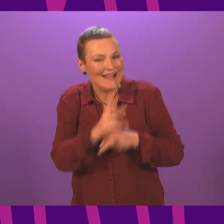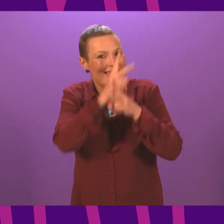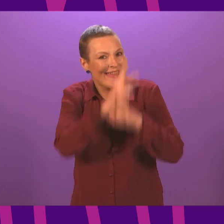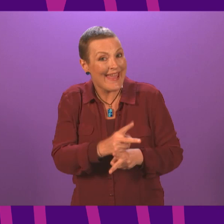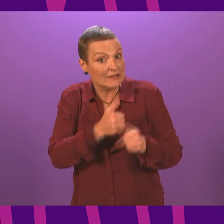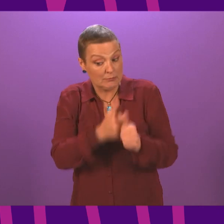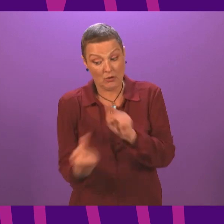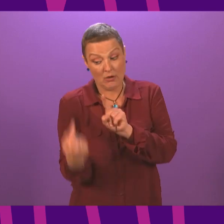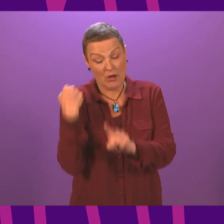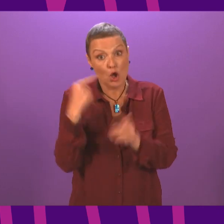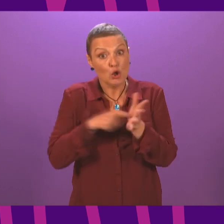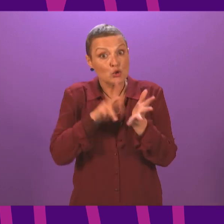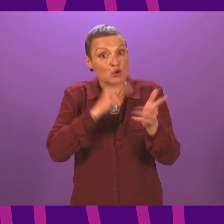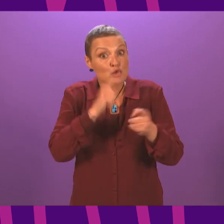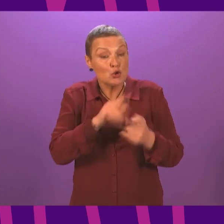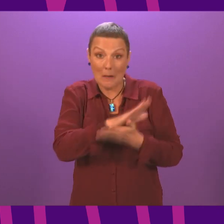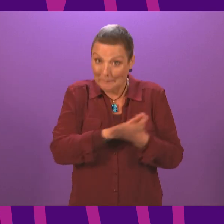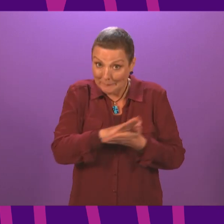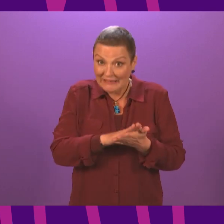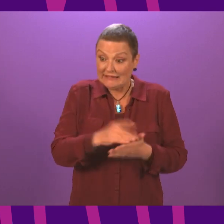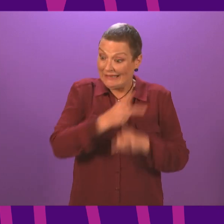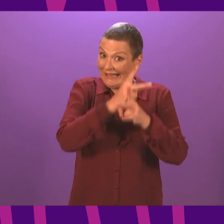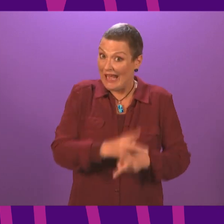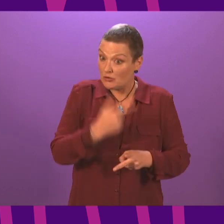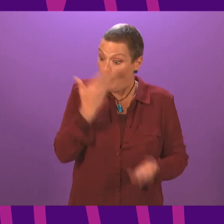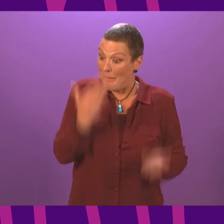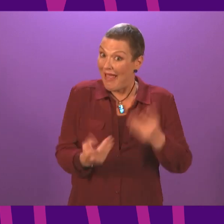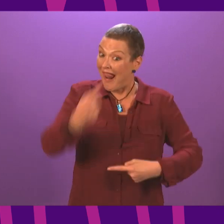carers in Scotland with up to £690 more this year than those elsewhere in the